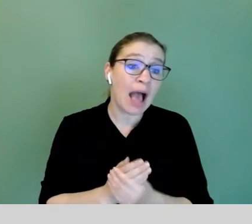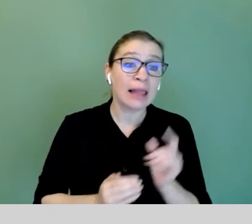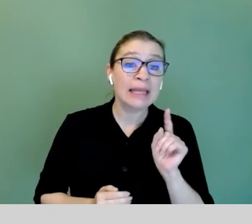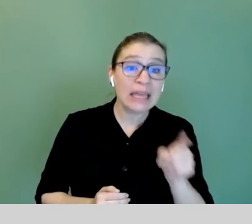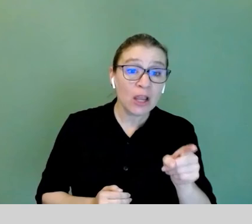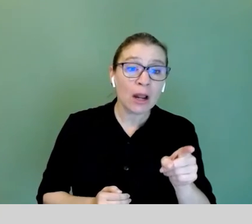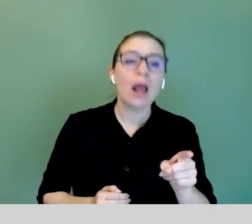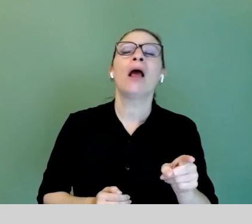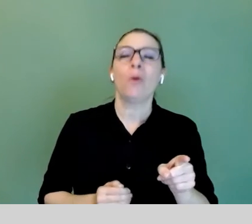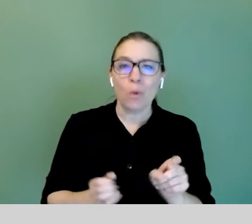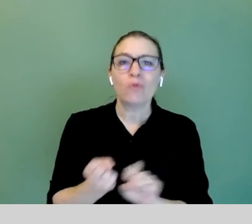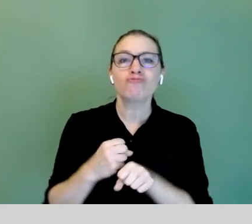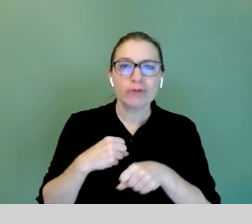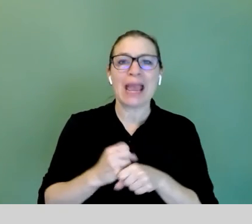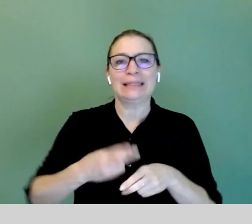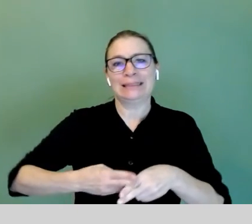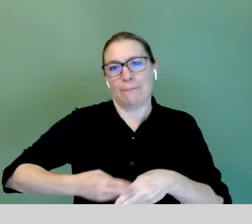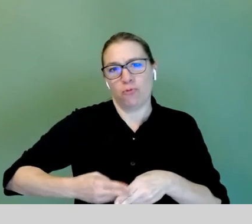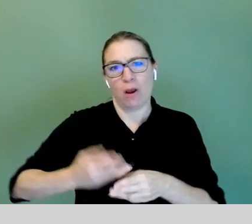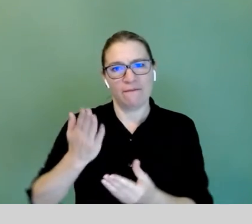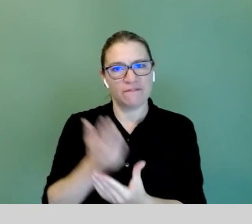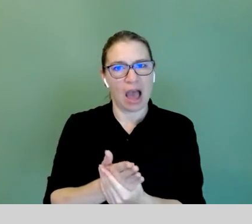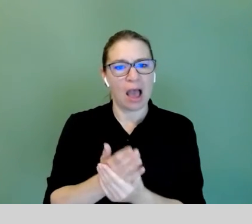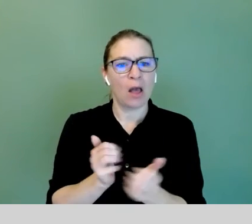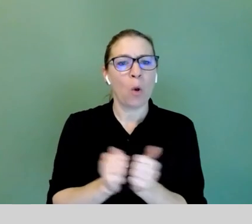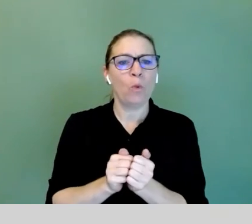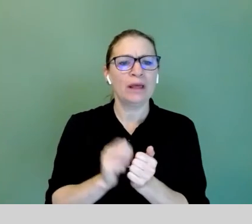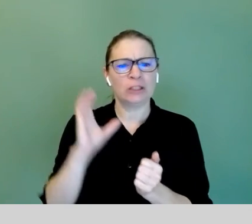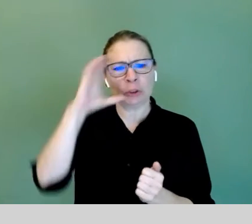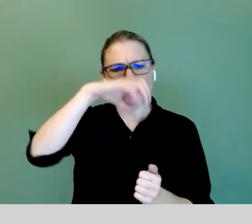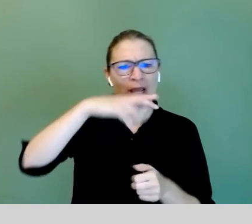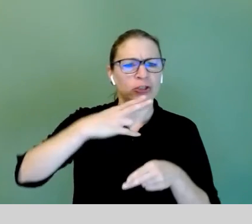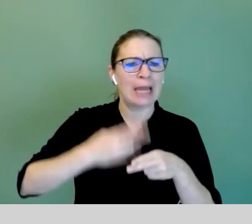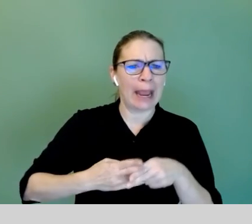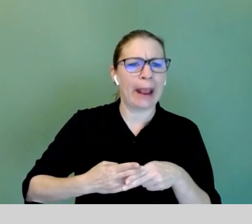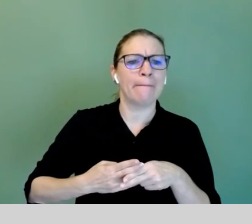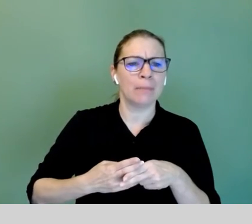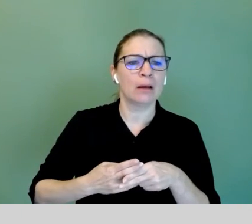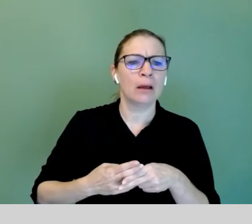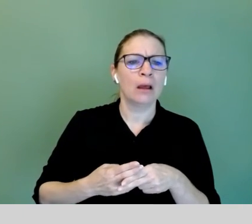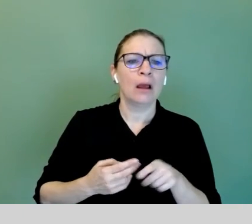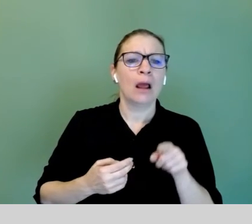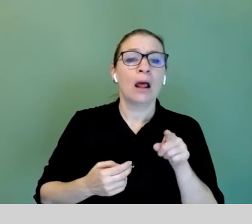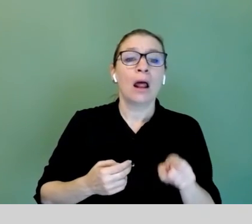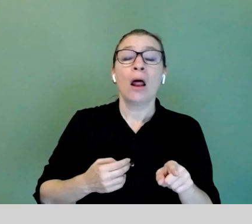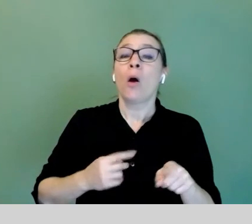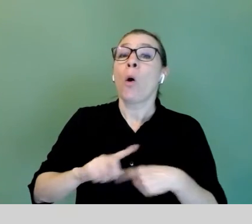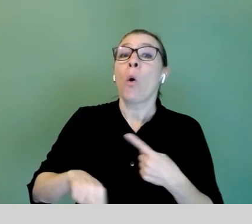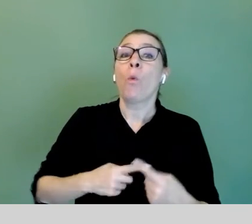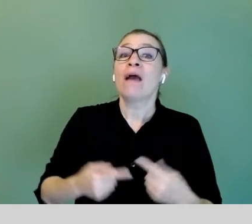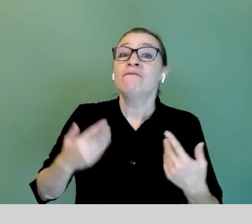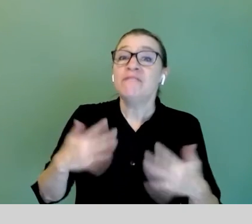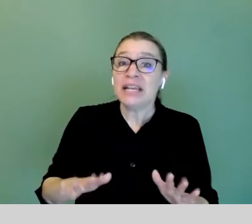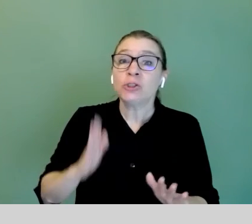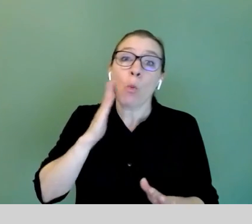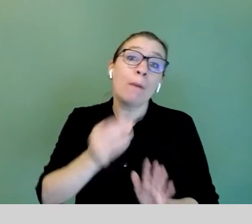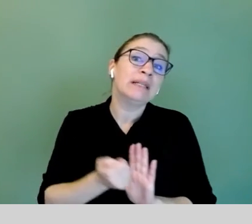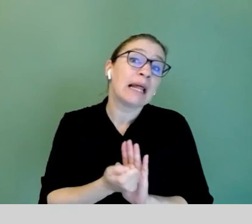if you do it like this, then it creates some temporary file with some strange name that will be deleted afterwards,